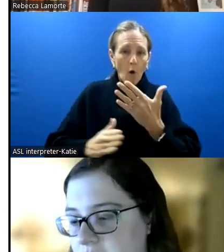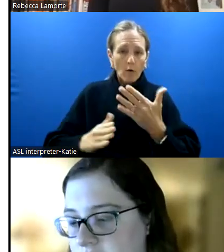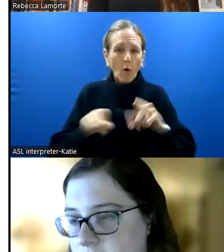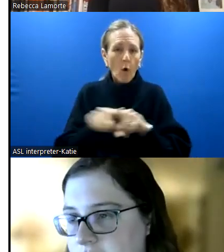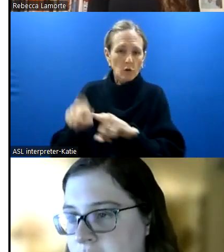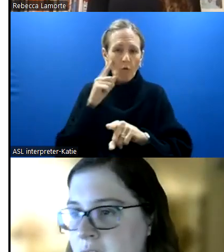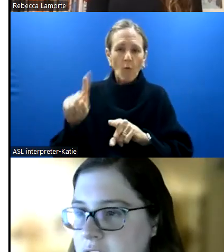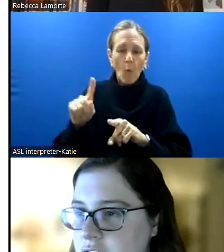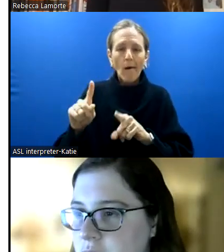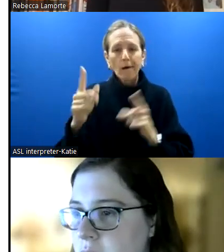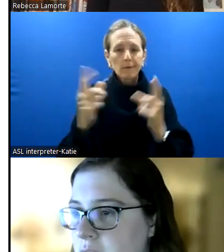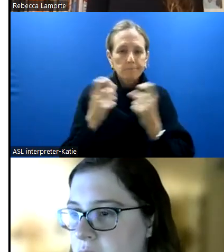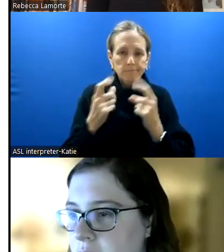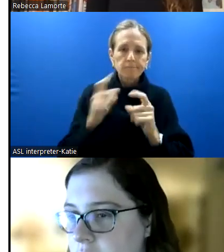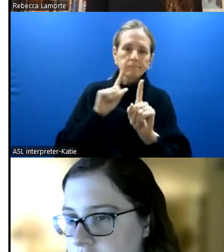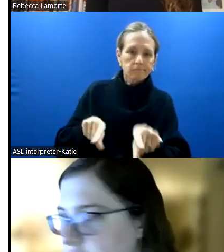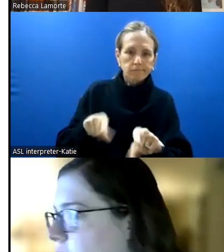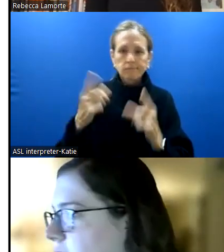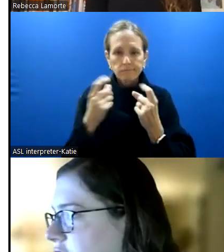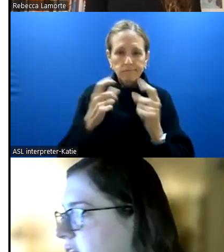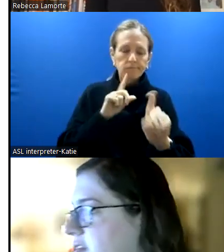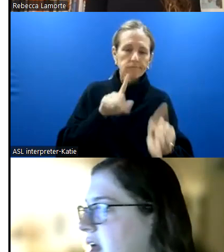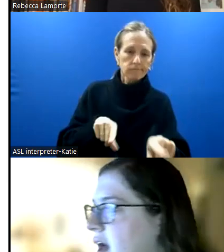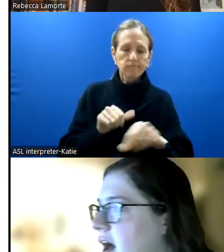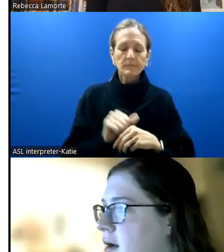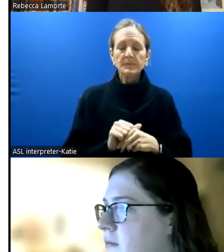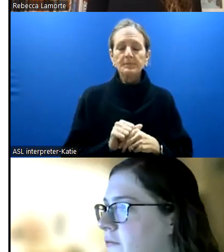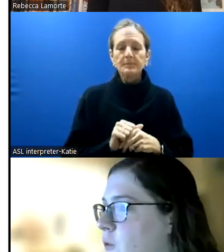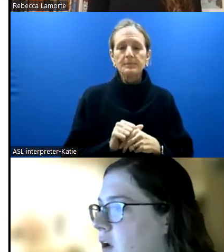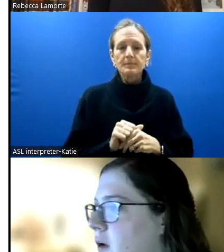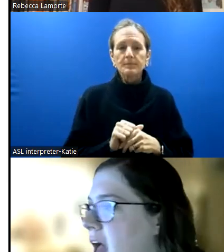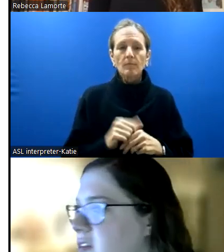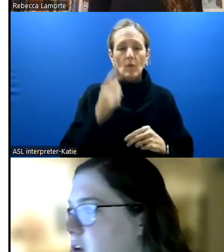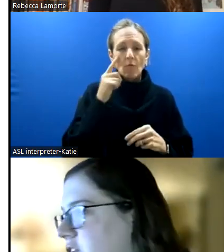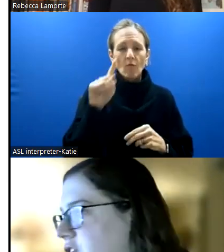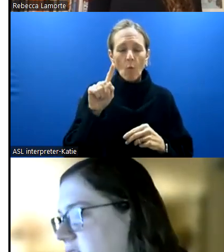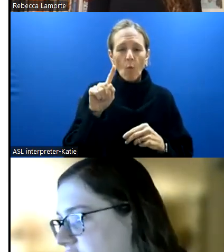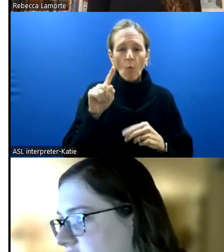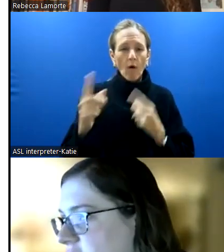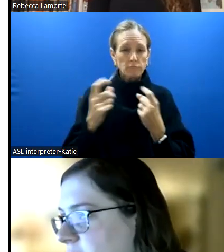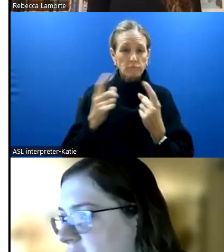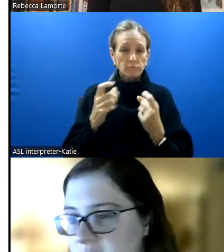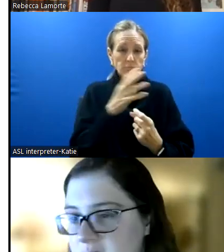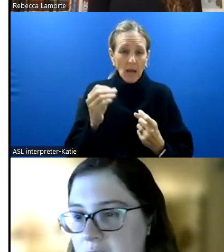and responding to our trainer's questions. For asking questions and sharing responses,